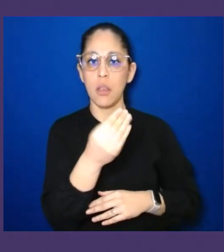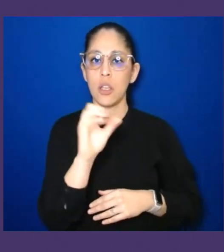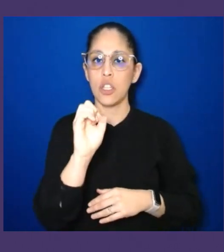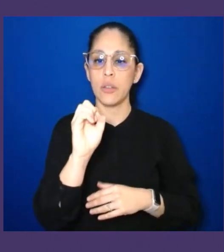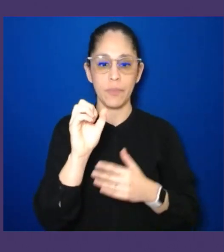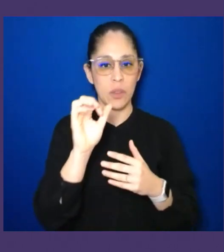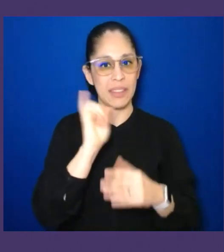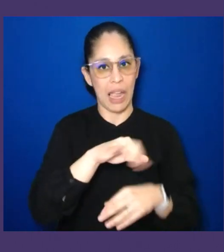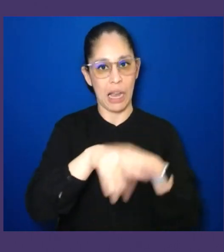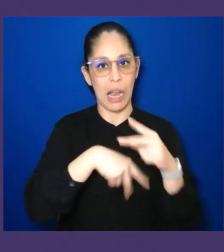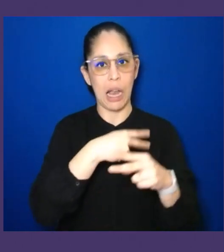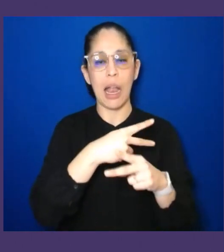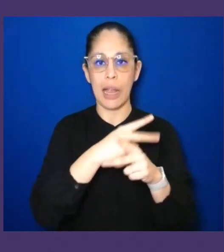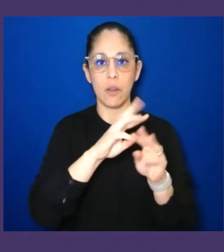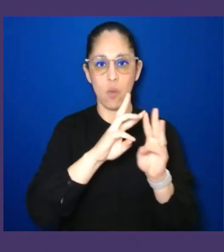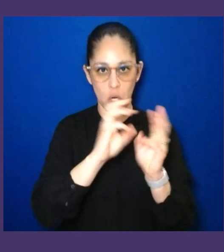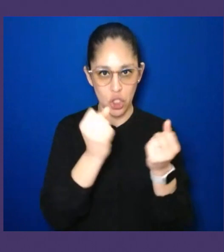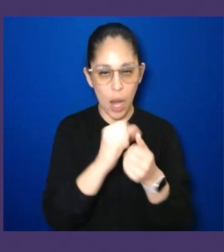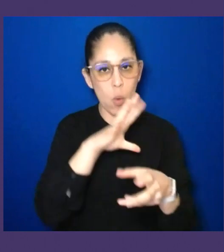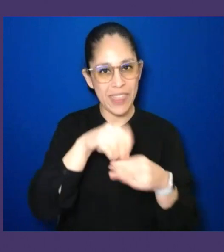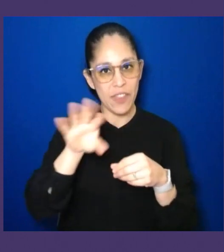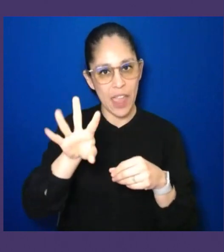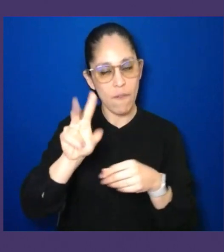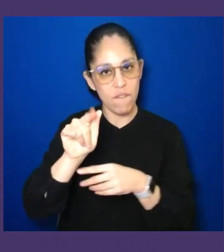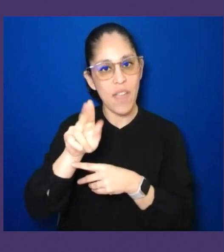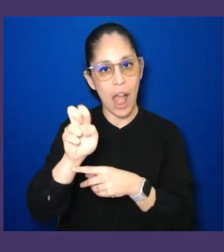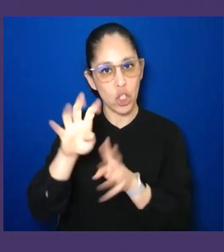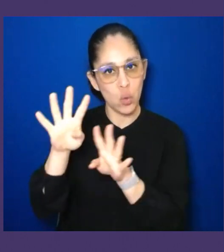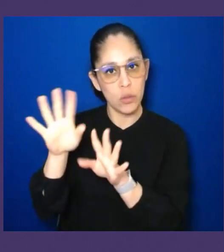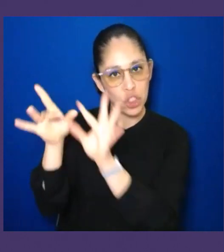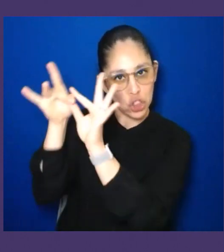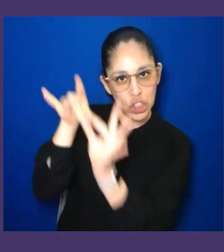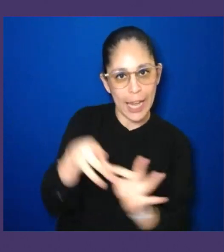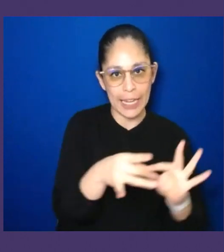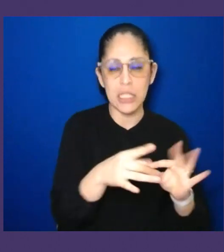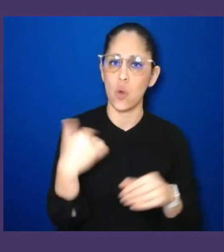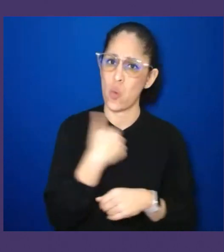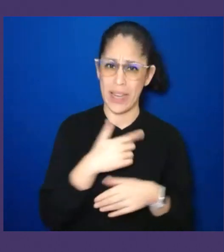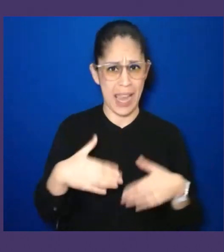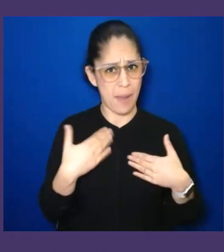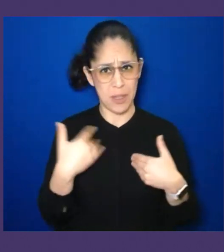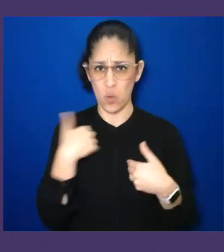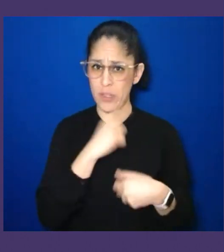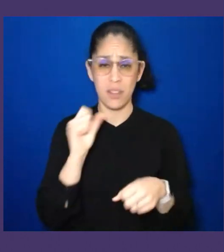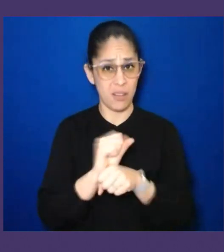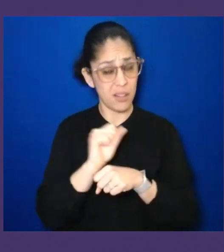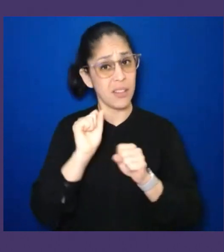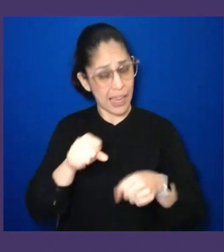and we are just very happy that we're able to lend that support to companies to